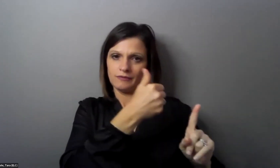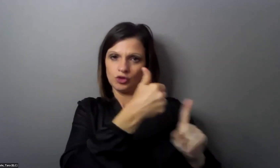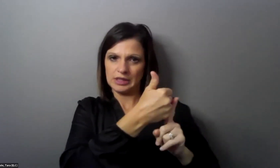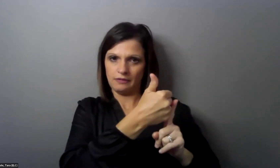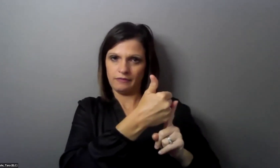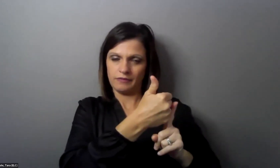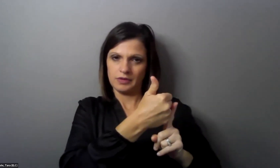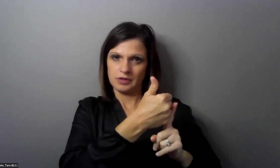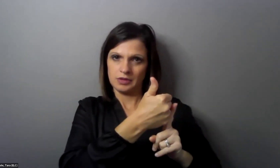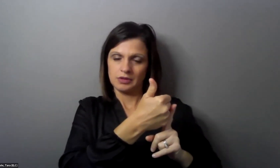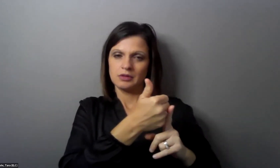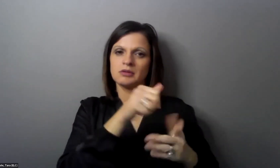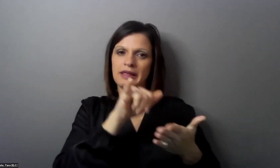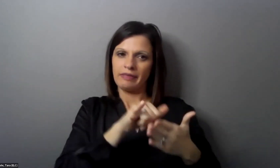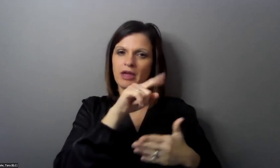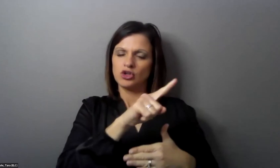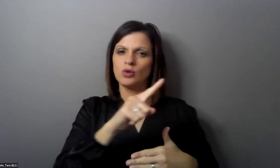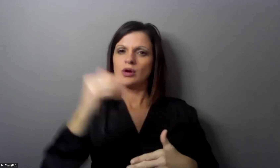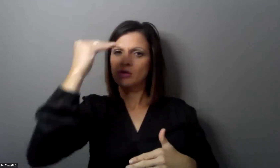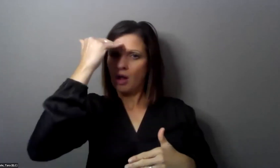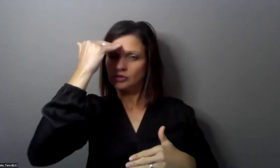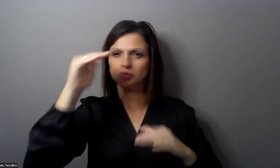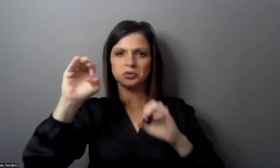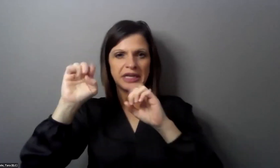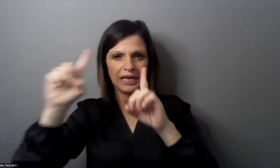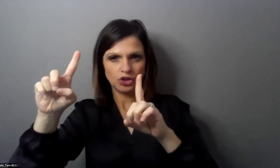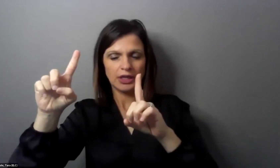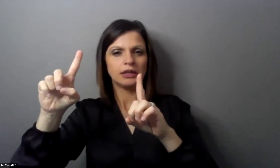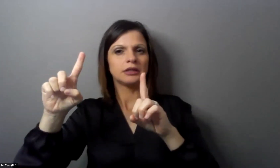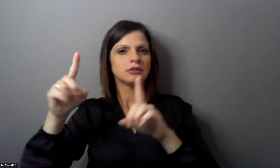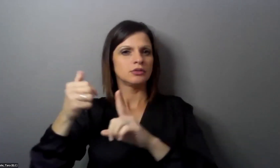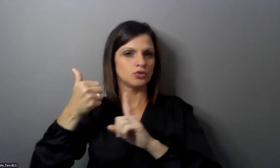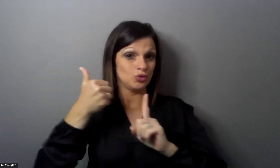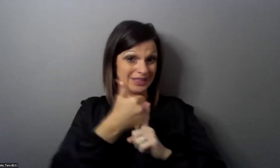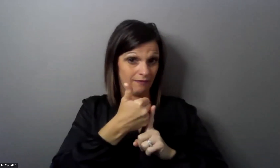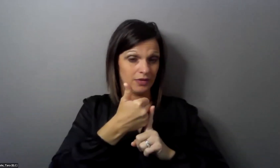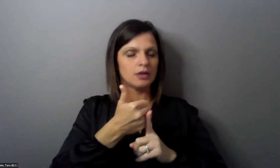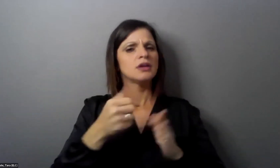Because when you get burnout or you see that same patient. For us,